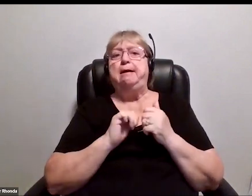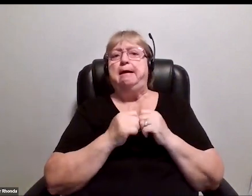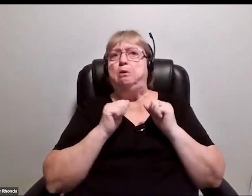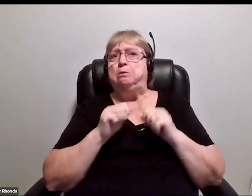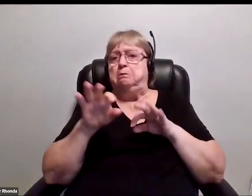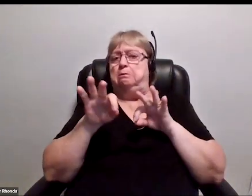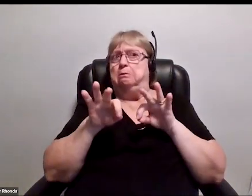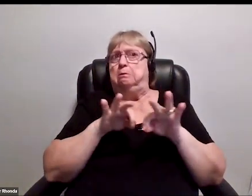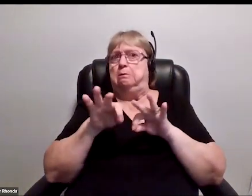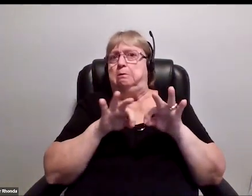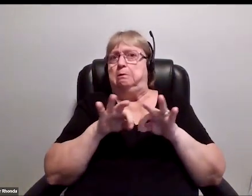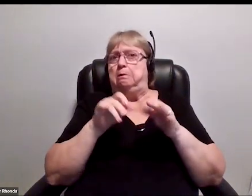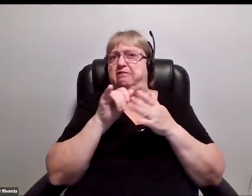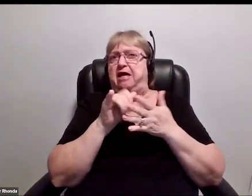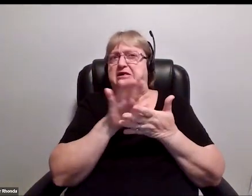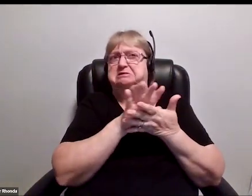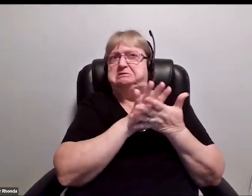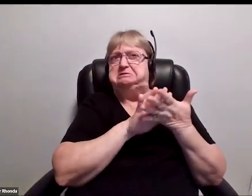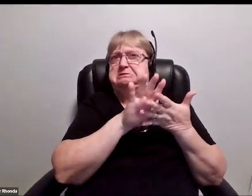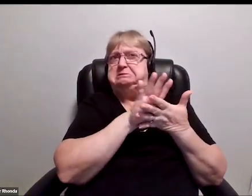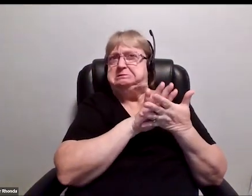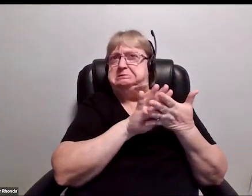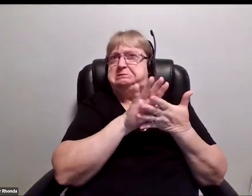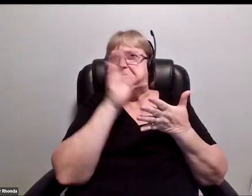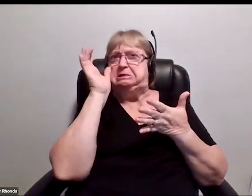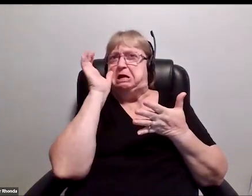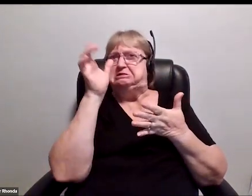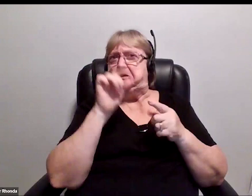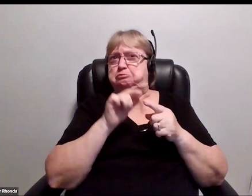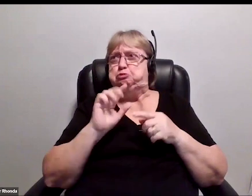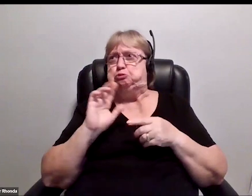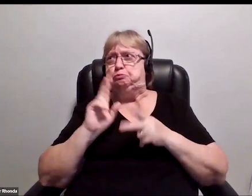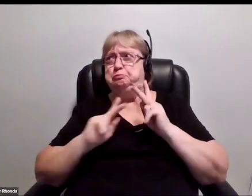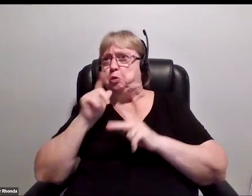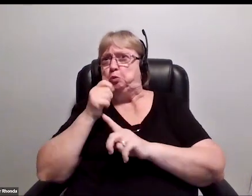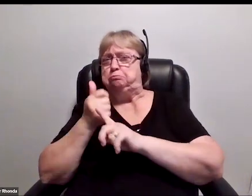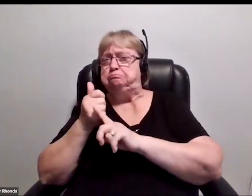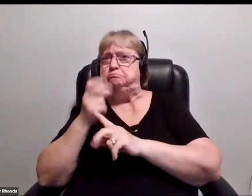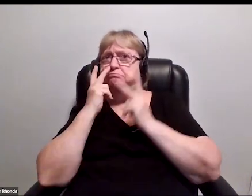such abstract things to our peers who are visually impaired?